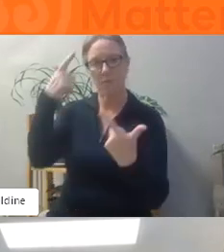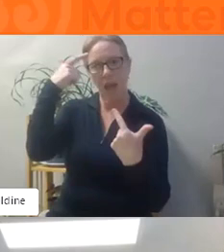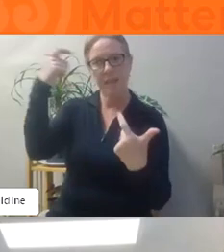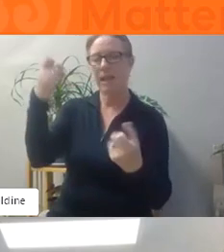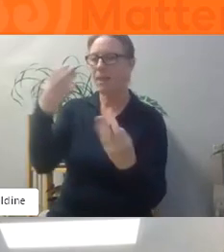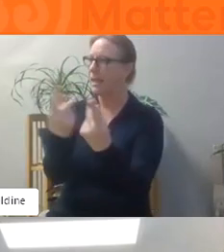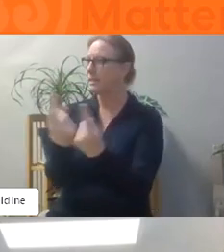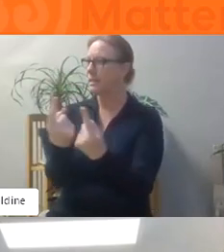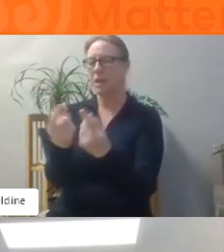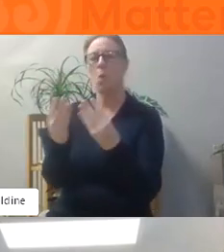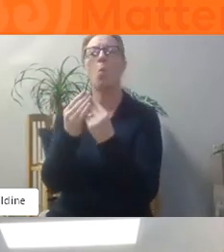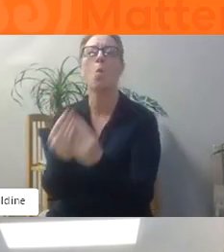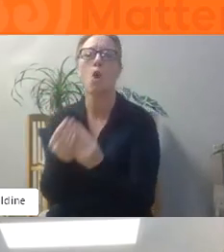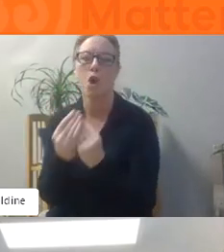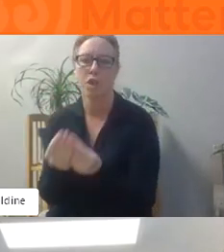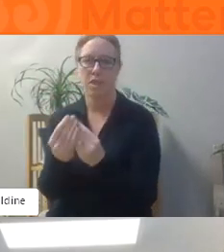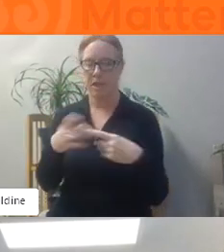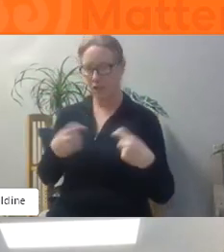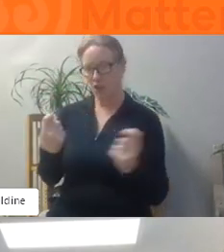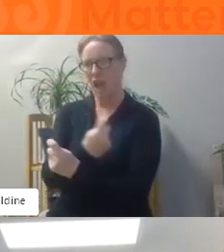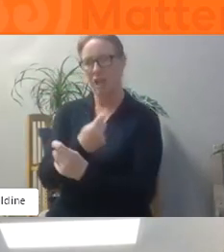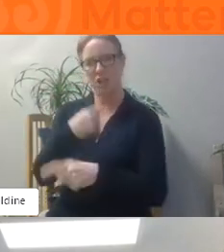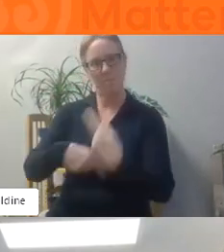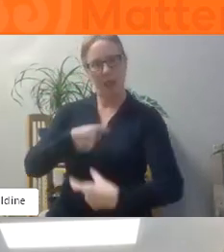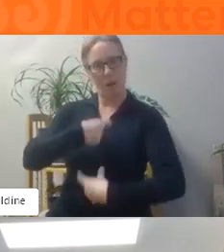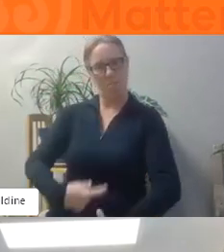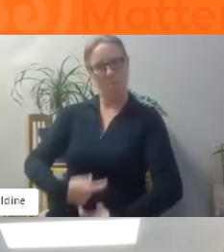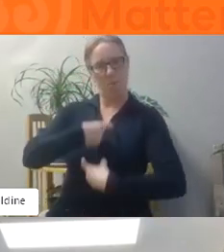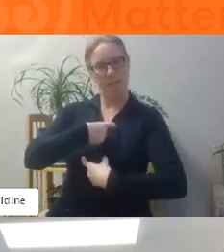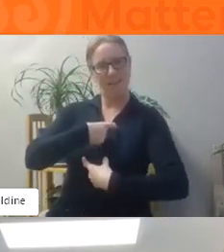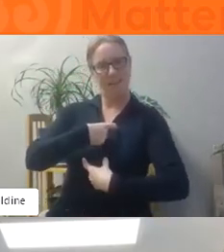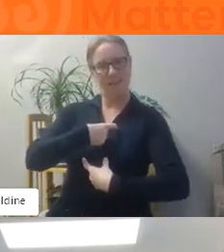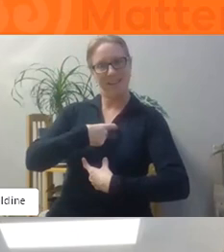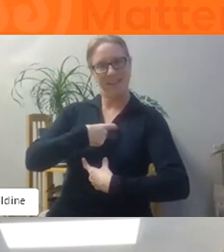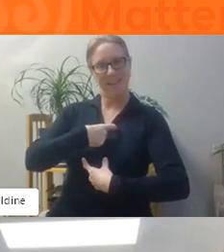worthwhile is changed about a person that would not have occurred through